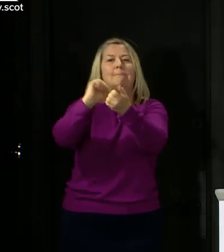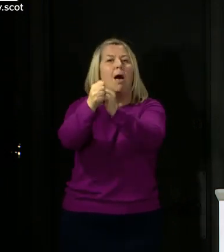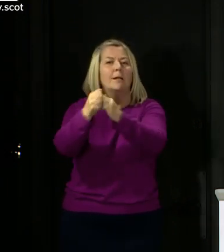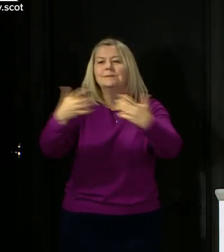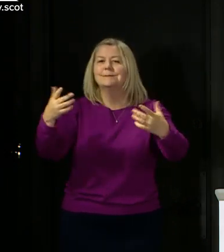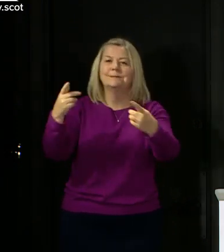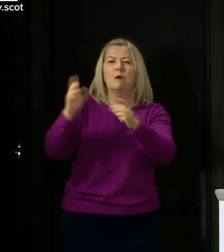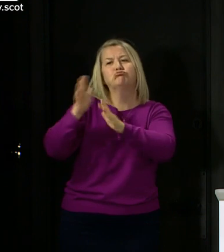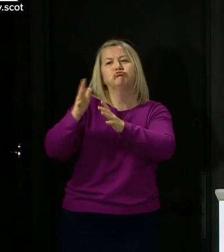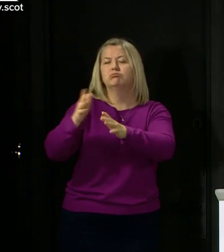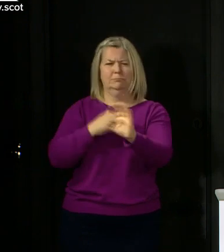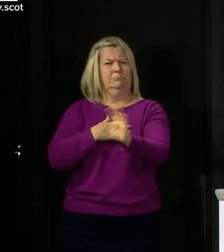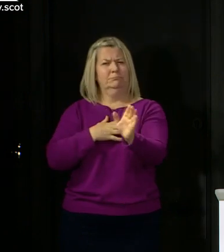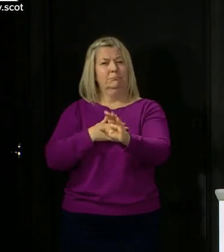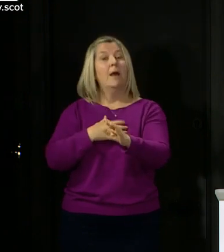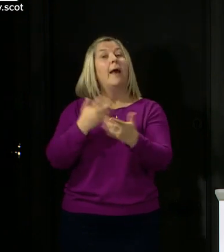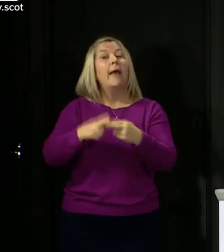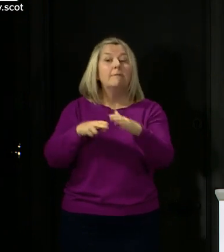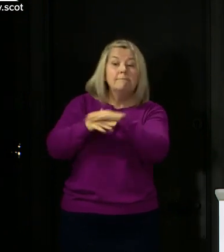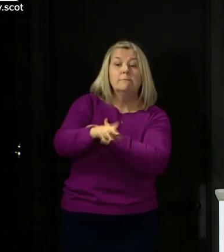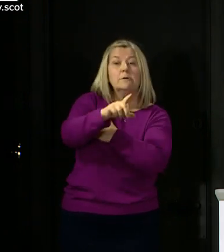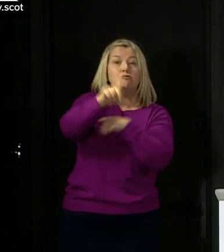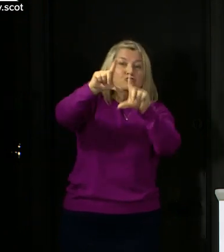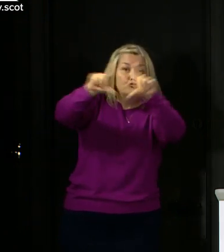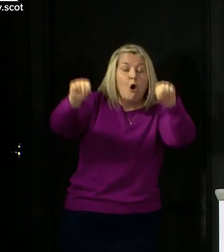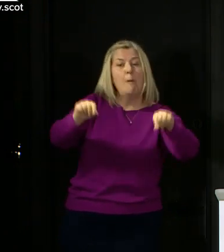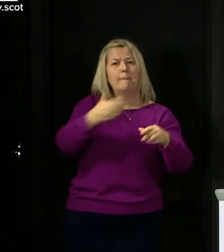You should wear a face covering if you are in a shop or on public transport.